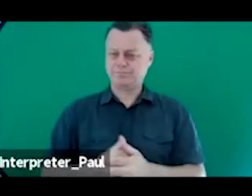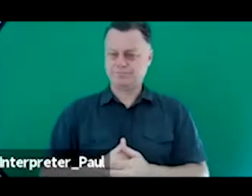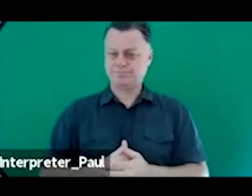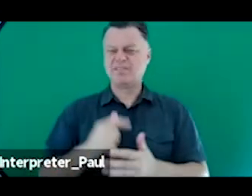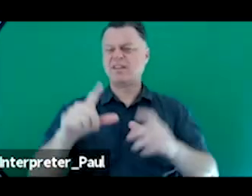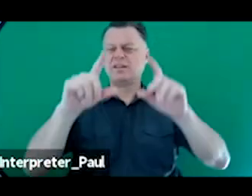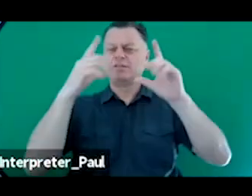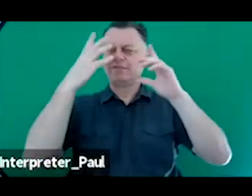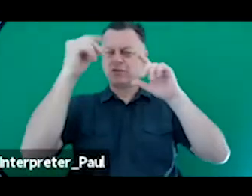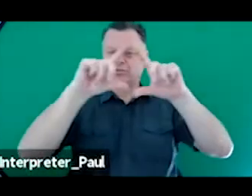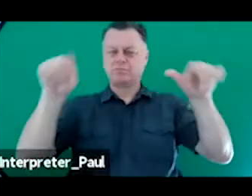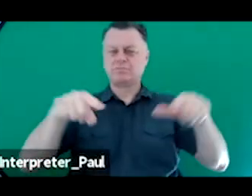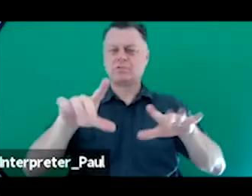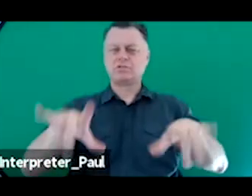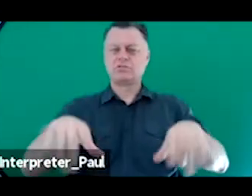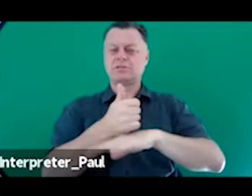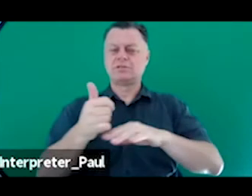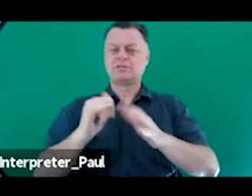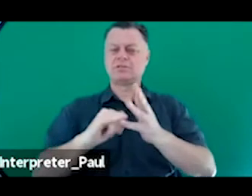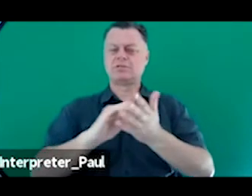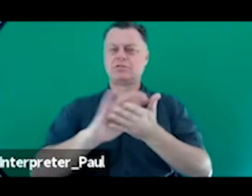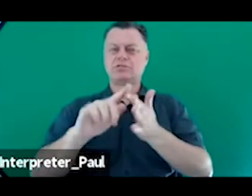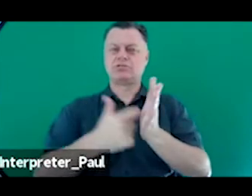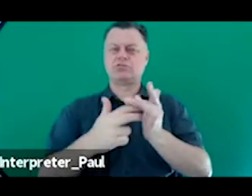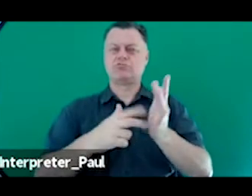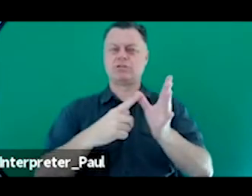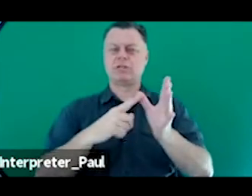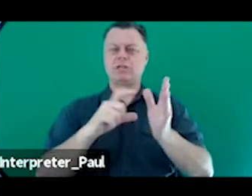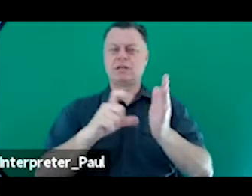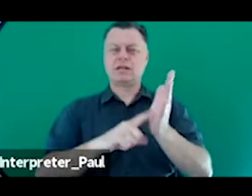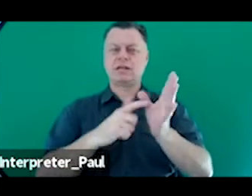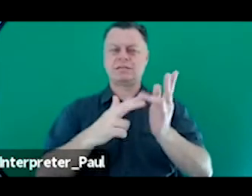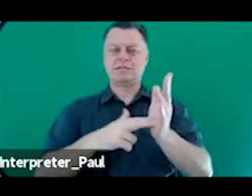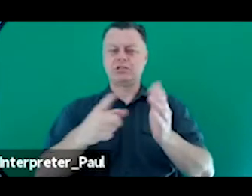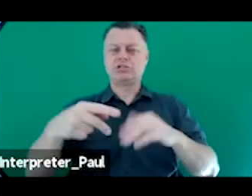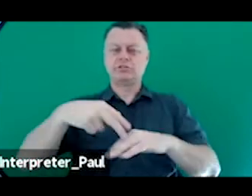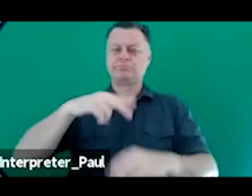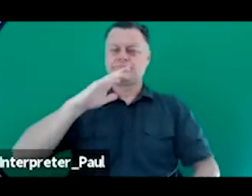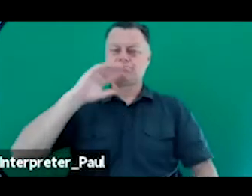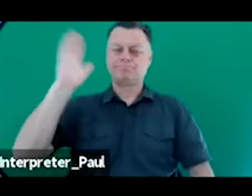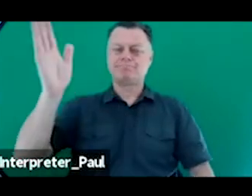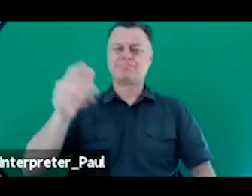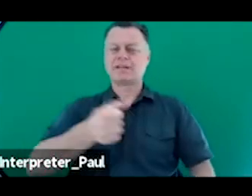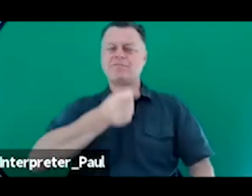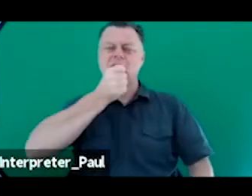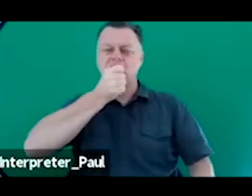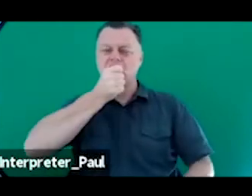is Australian actress Shareena Clanton who is speaking through a bull horn at an Australia